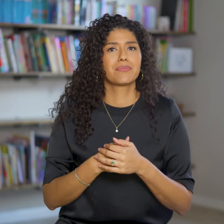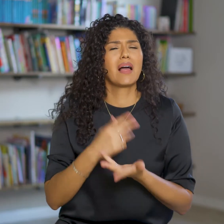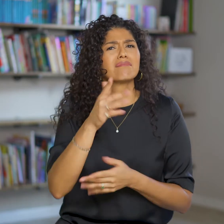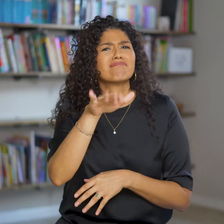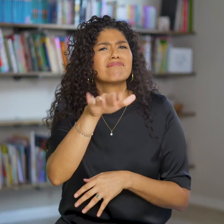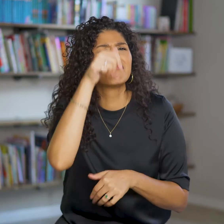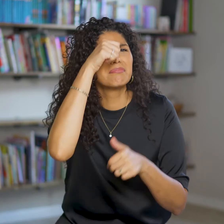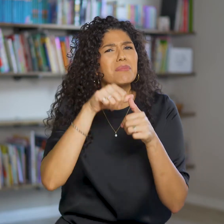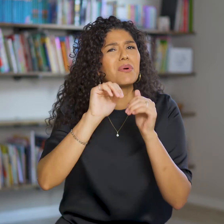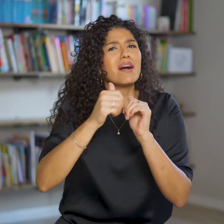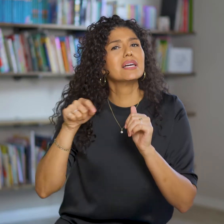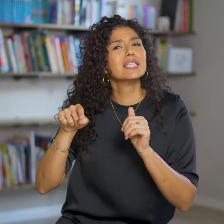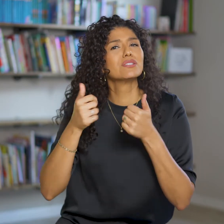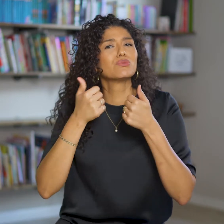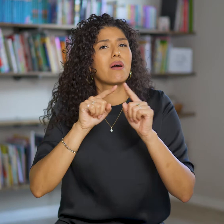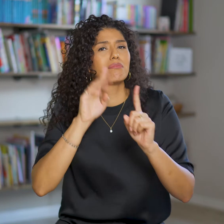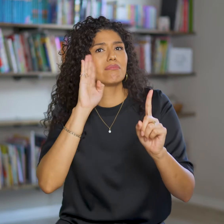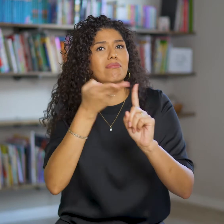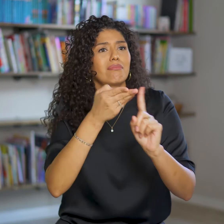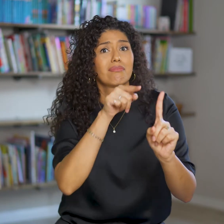In fact, remember how he tried to convince